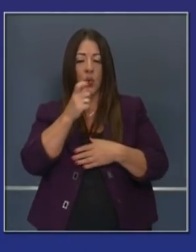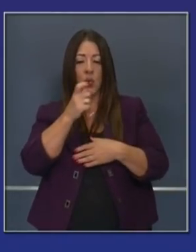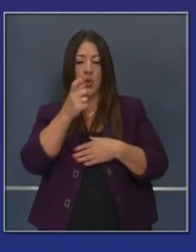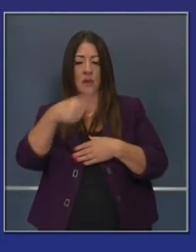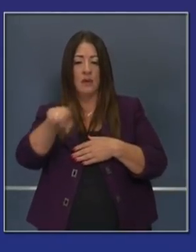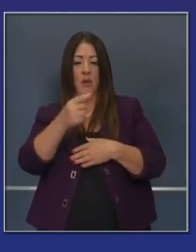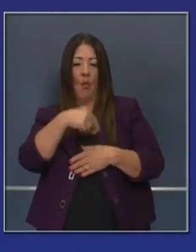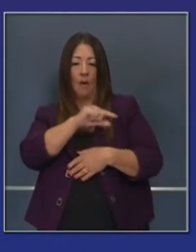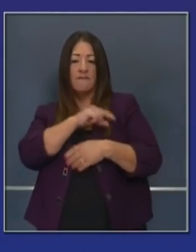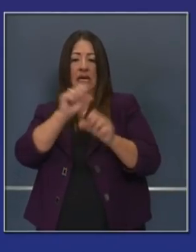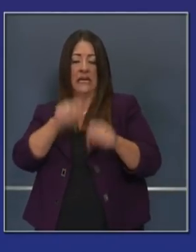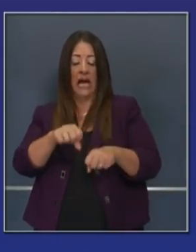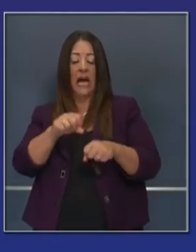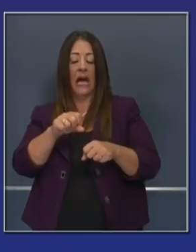THOSE IN GROUP FACILITIES.